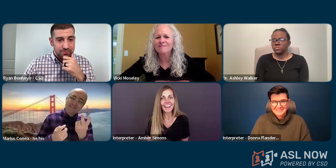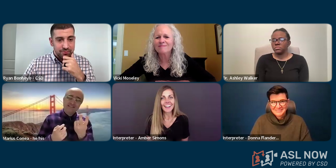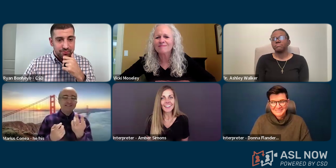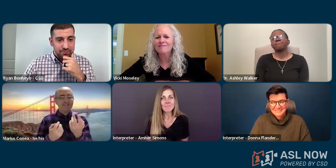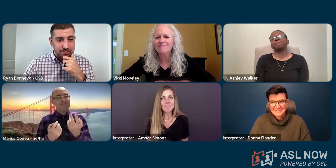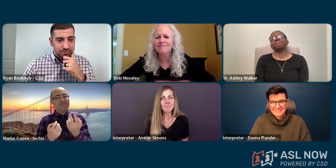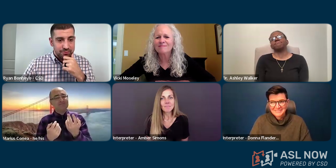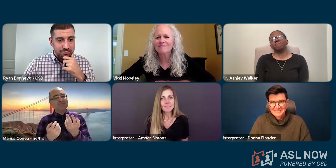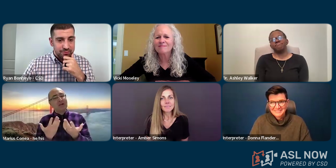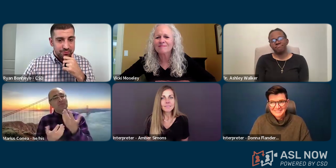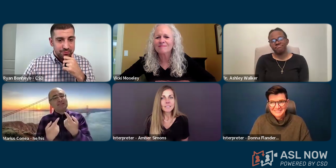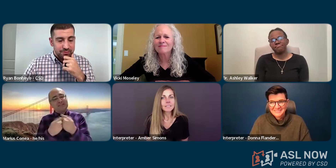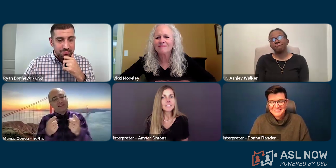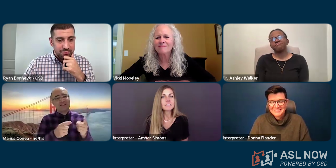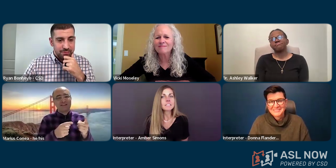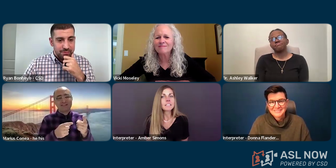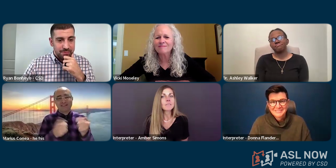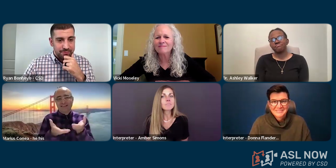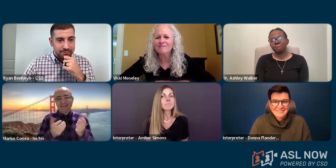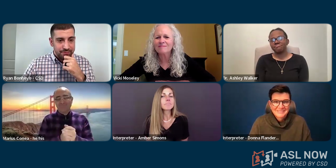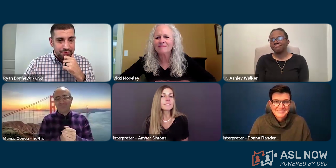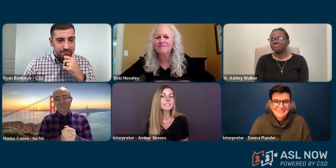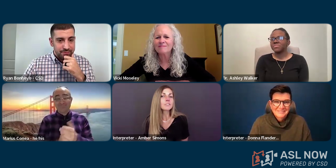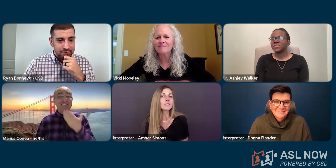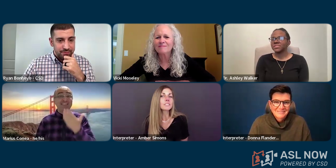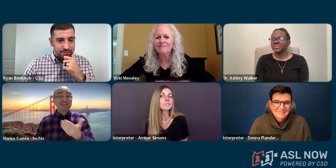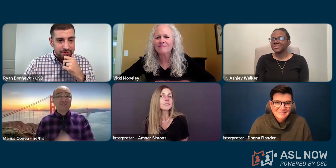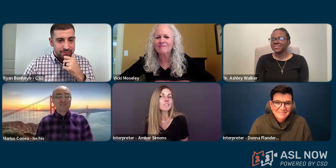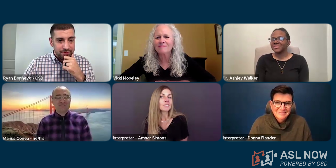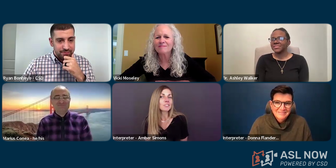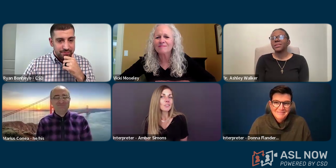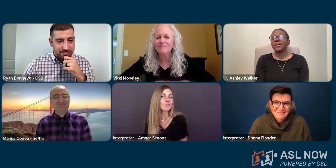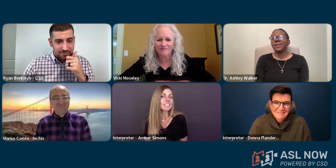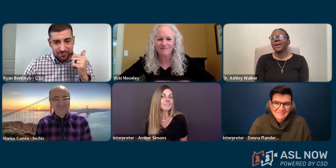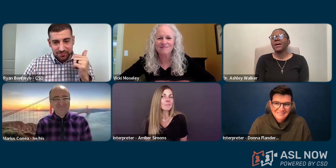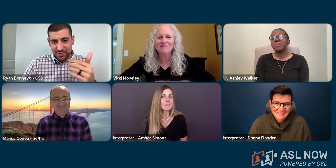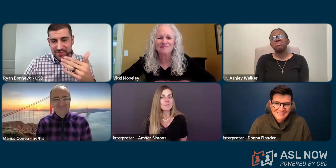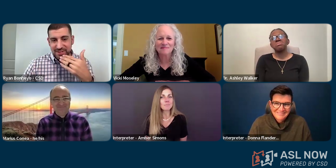and I'd like to see that potentially change, hopefully from this webinar.